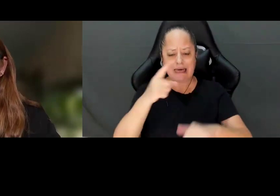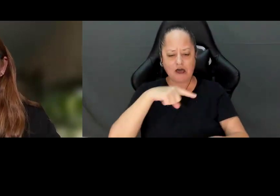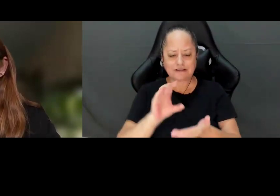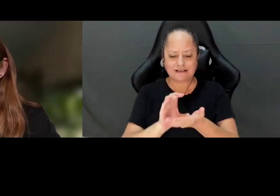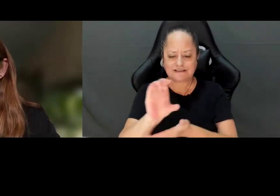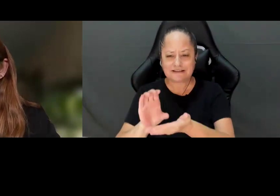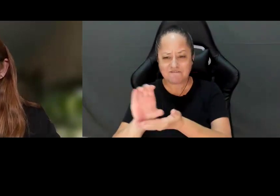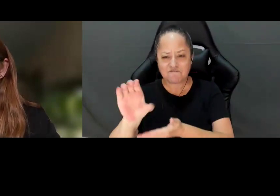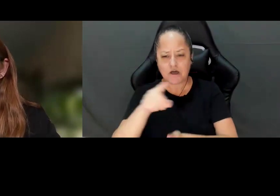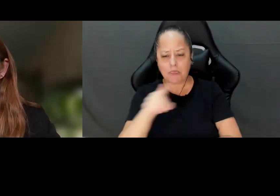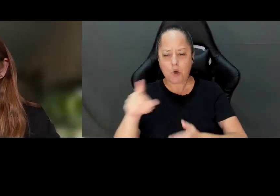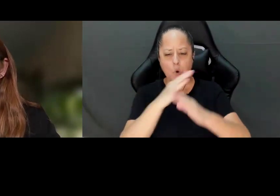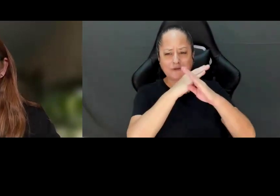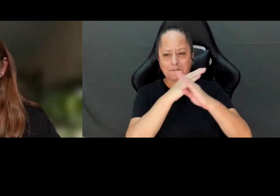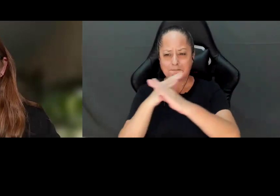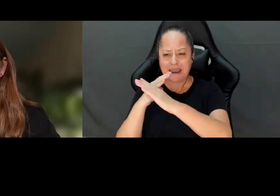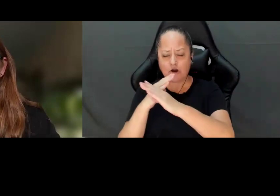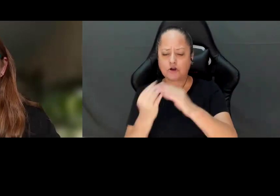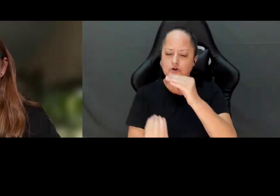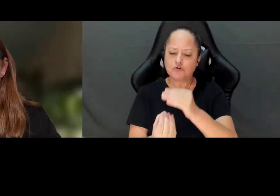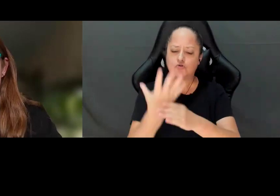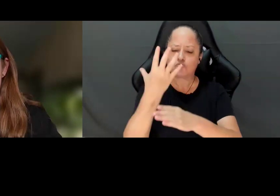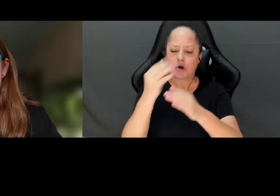really those barriers to growth and expansion.